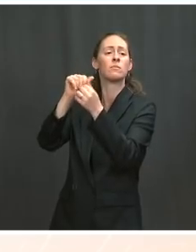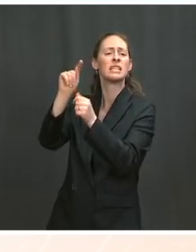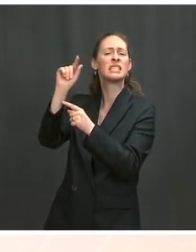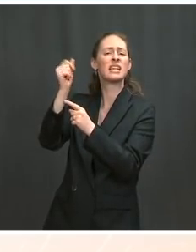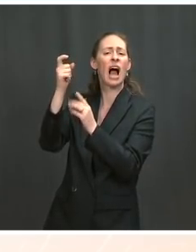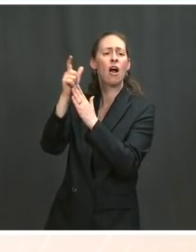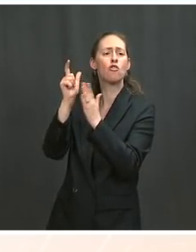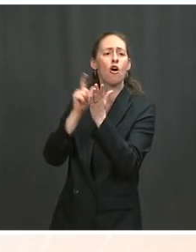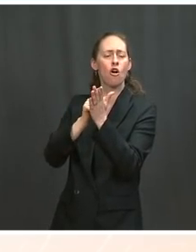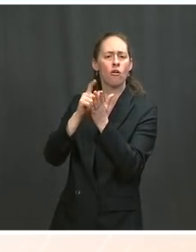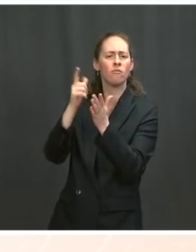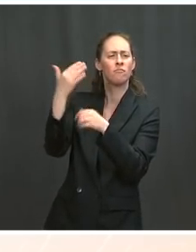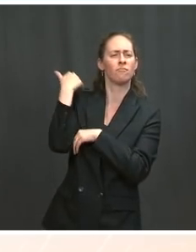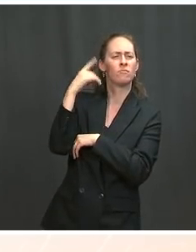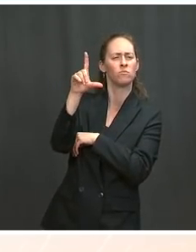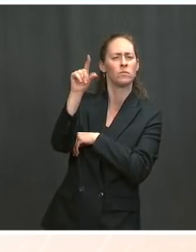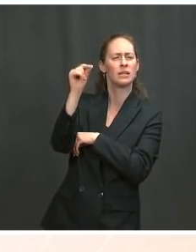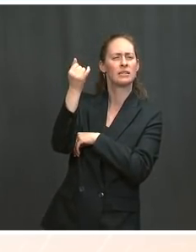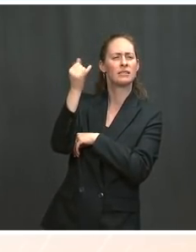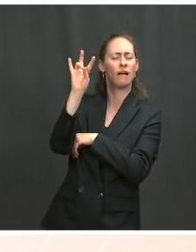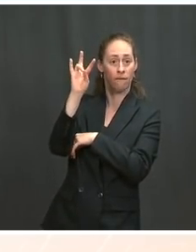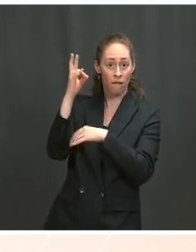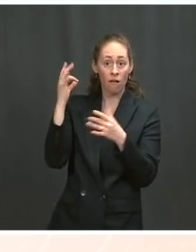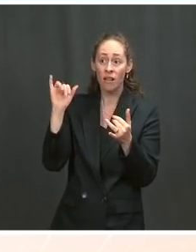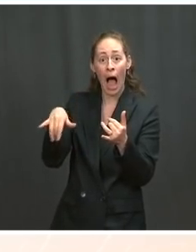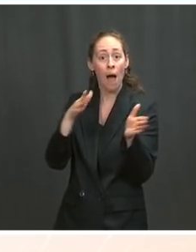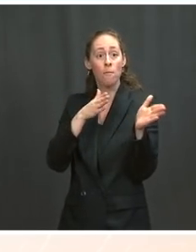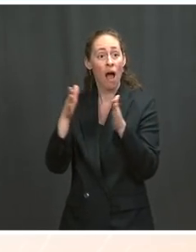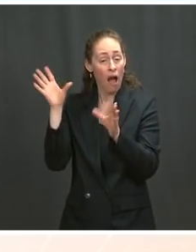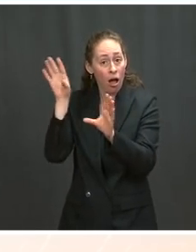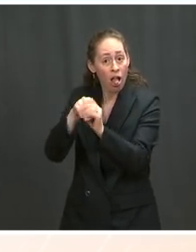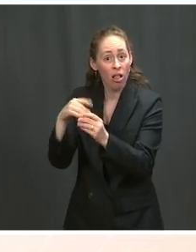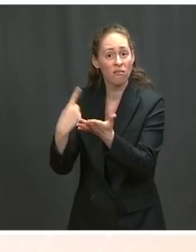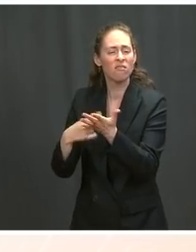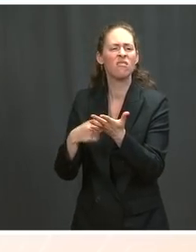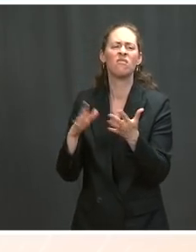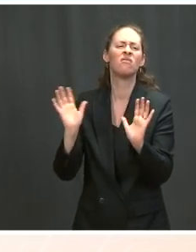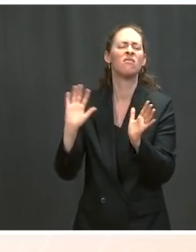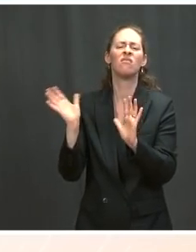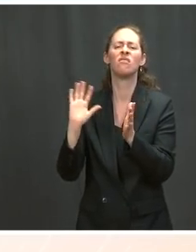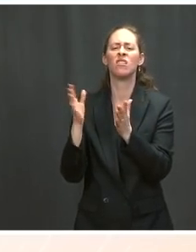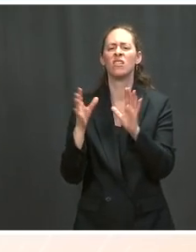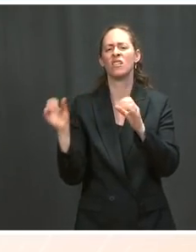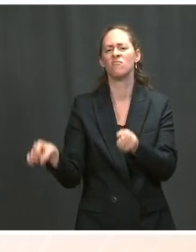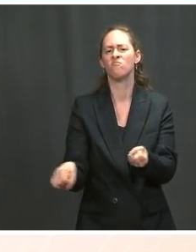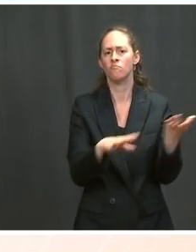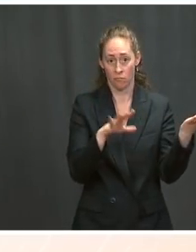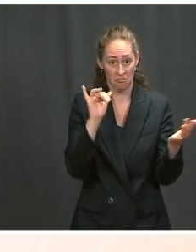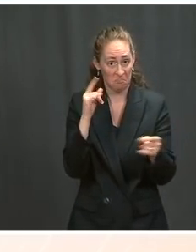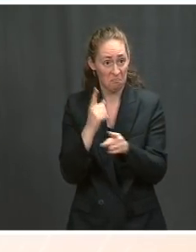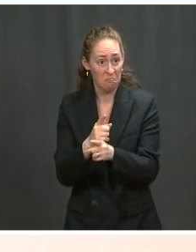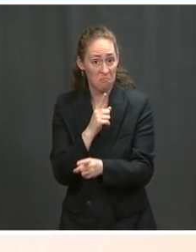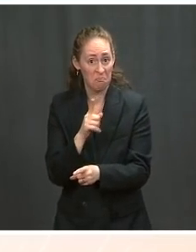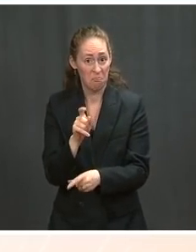bipartisan infrastructure deal. Is that an accurate assessment of the state of play? Ms. Psaki: Well, what the President understands is there's agreement,